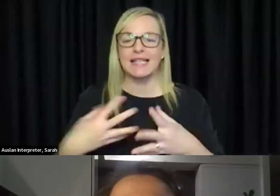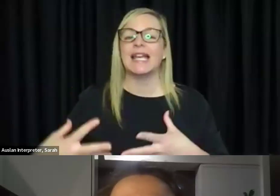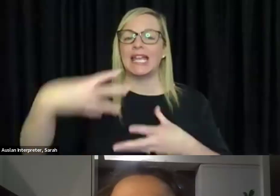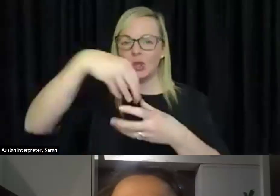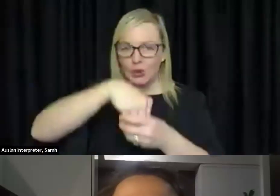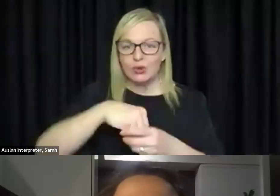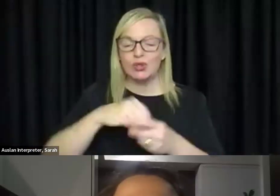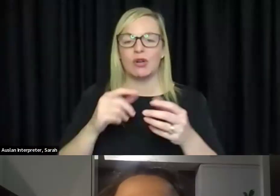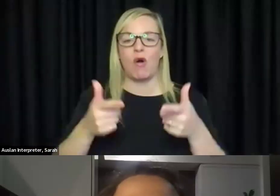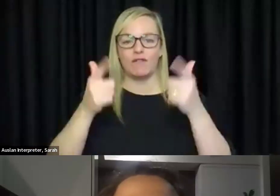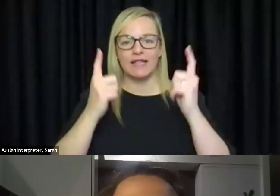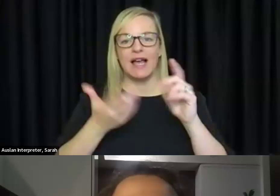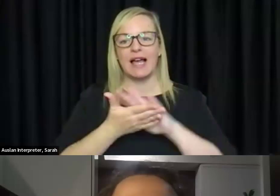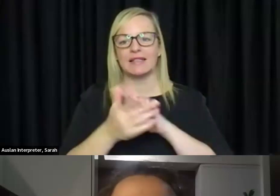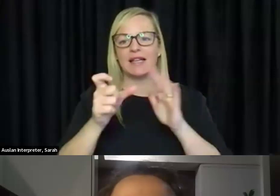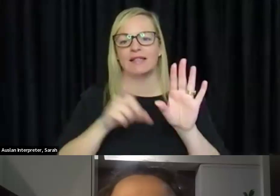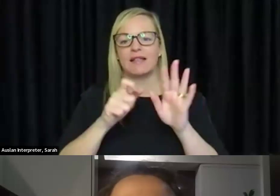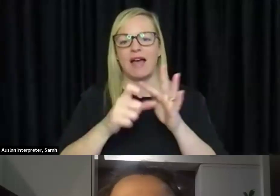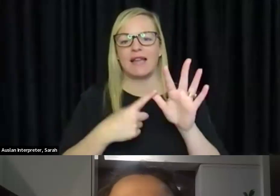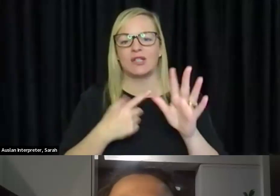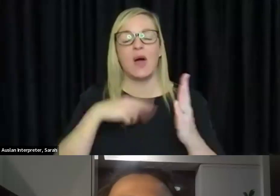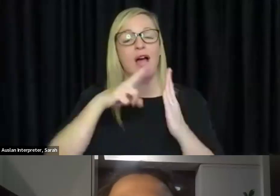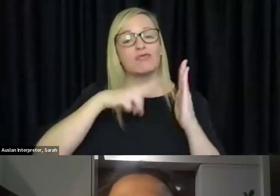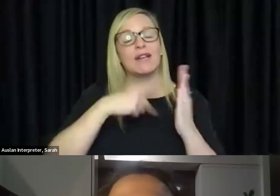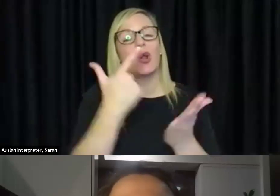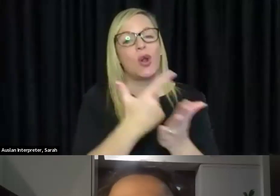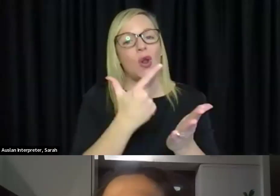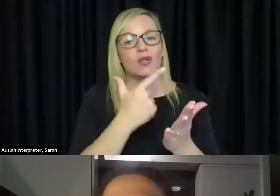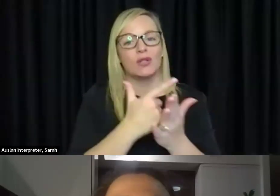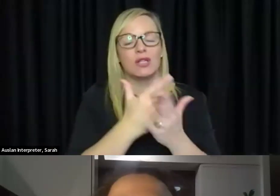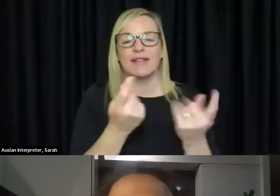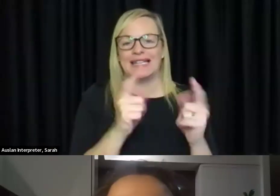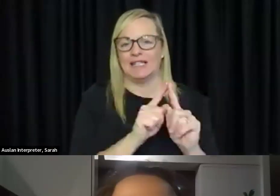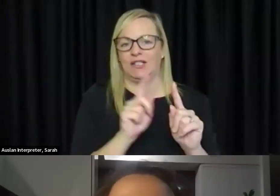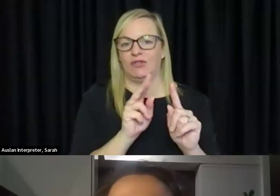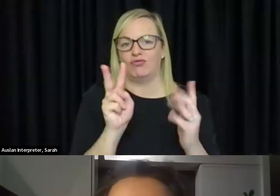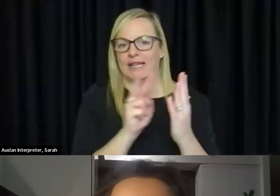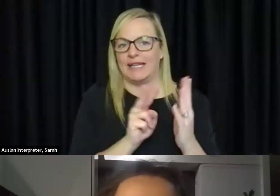write lots of easy read and plain language content at CYDA, so I am just so happy that I get to talk